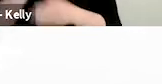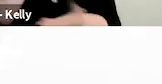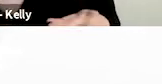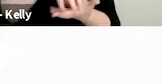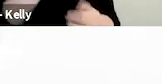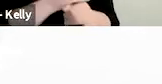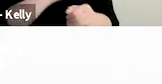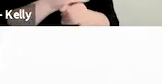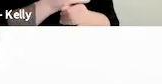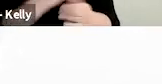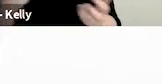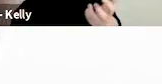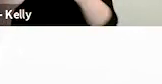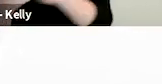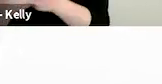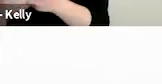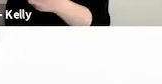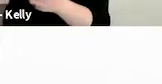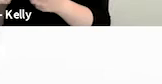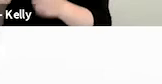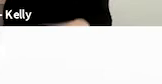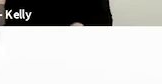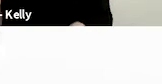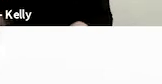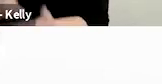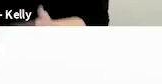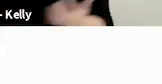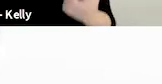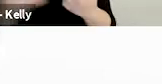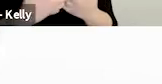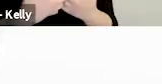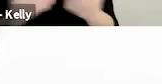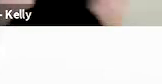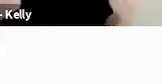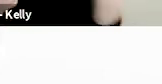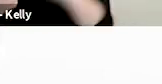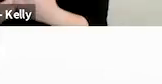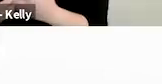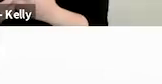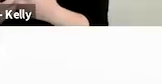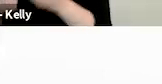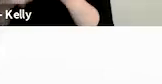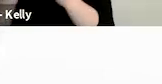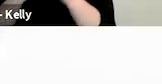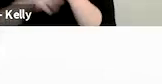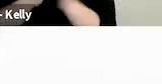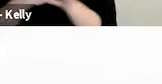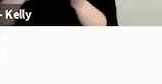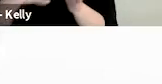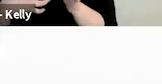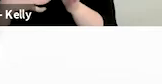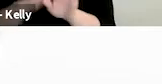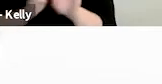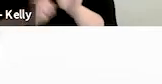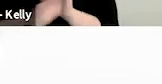not expect the individual to fit the institute. UDL helps this to be proactively met. So one of